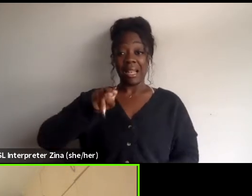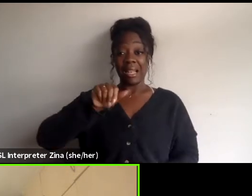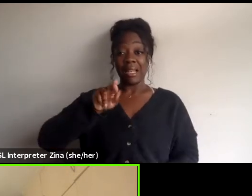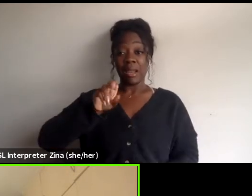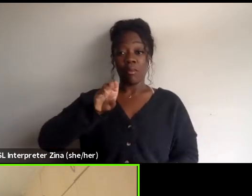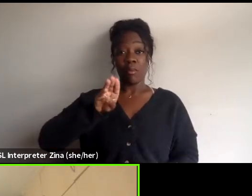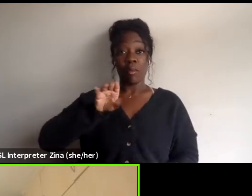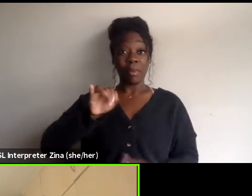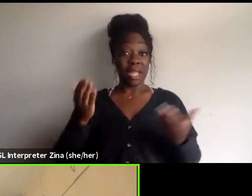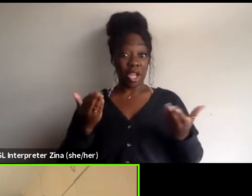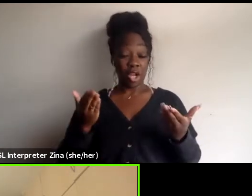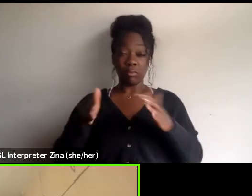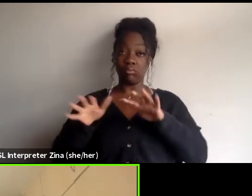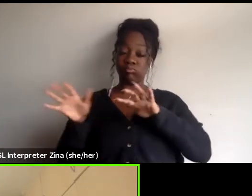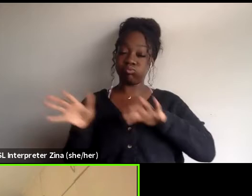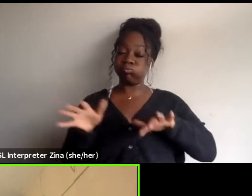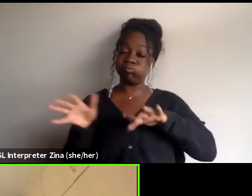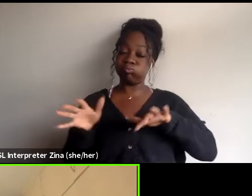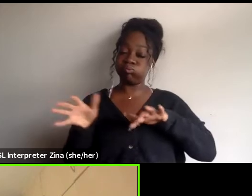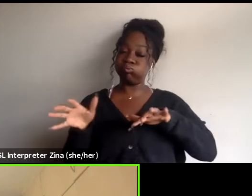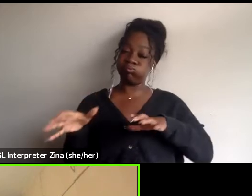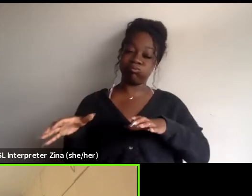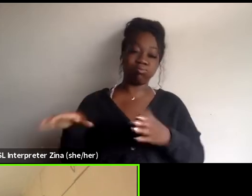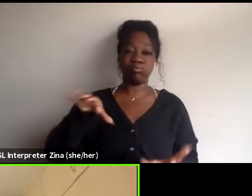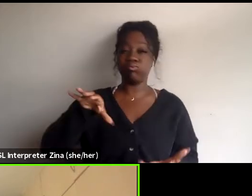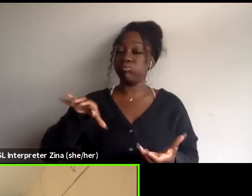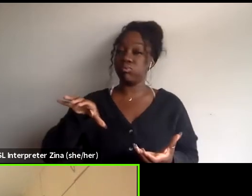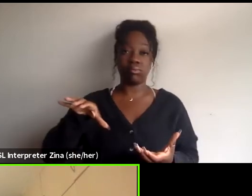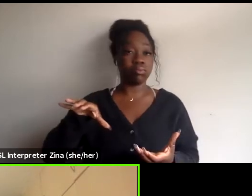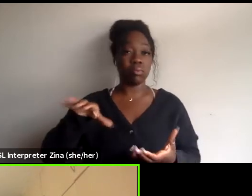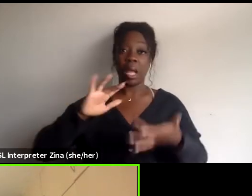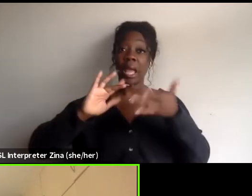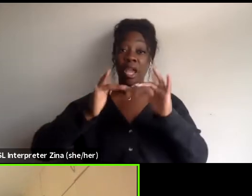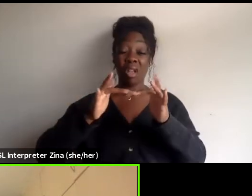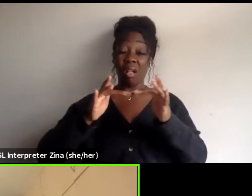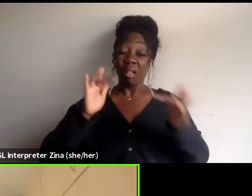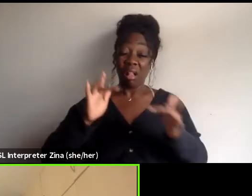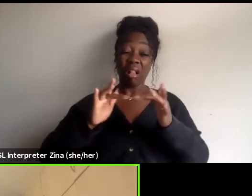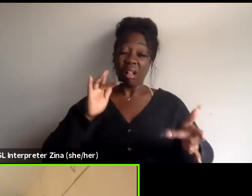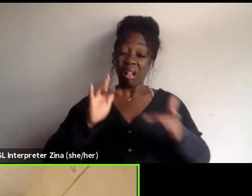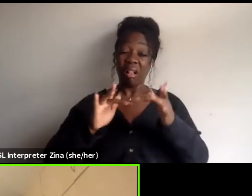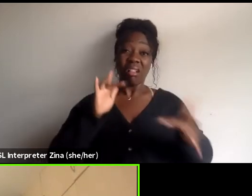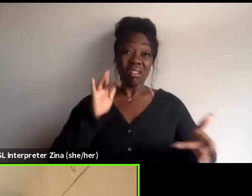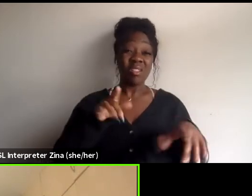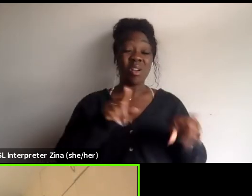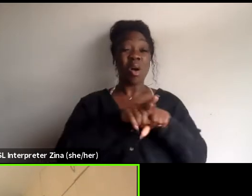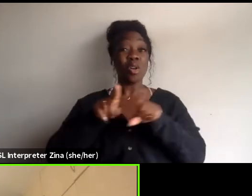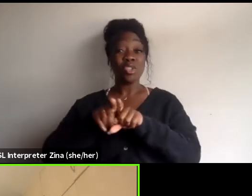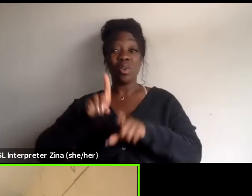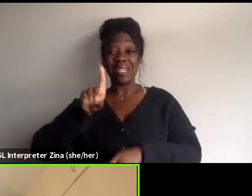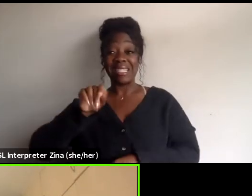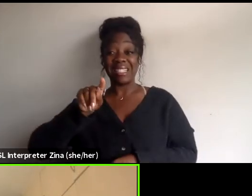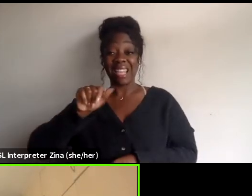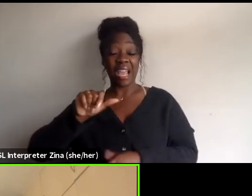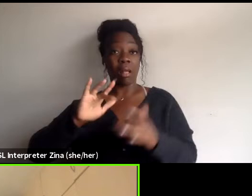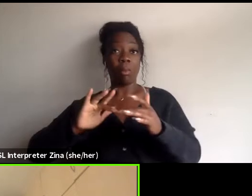And so internet connection and data is a bit all over the place. So it might mean that I pop off the call in between,